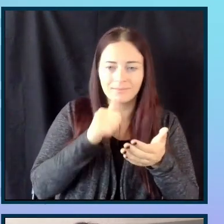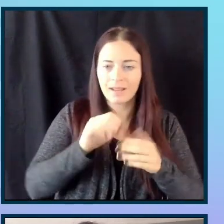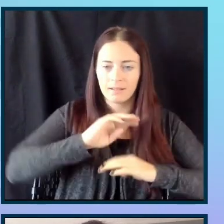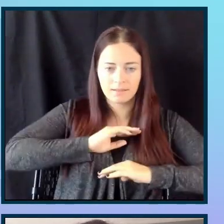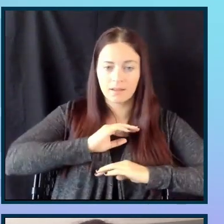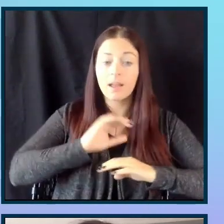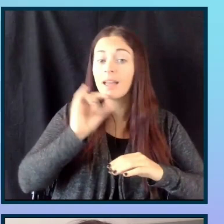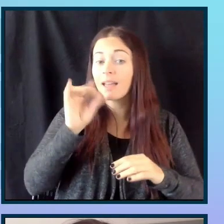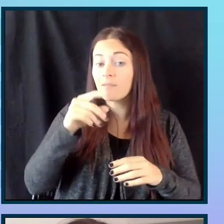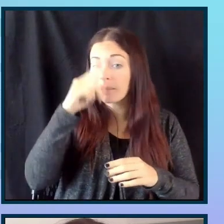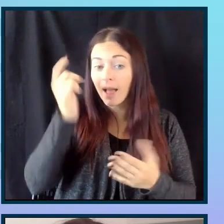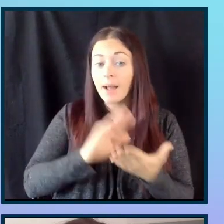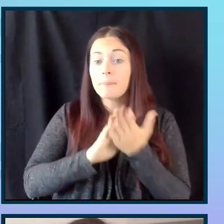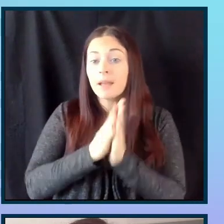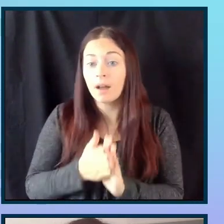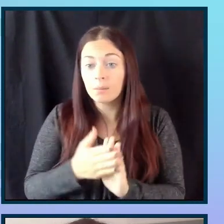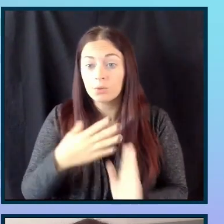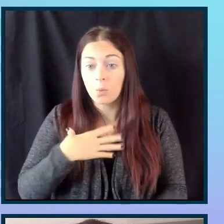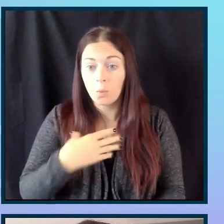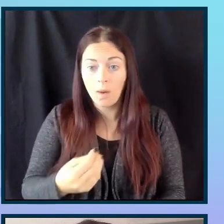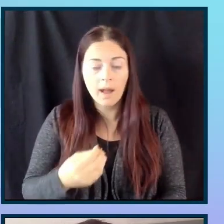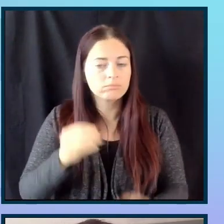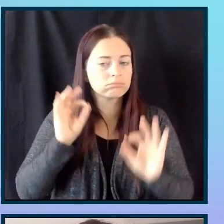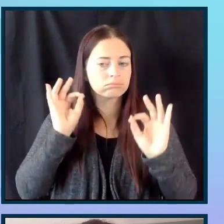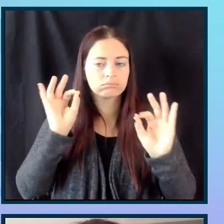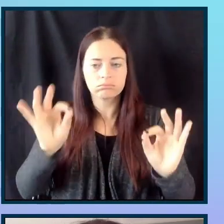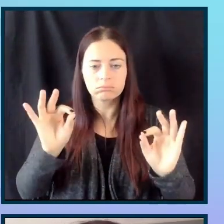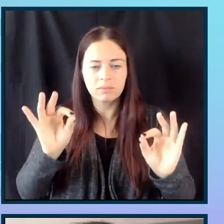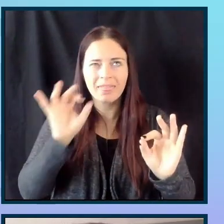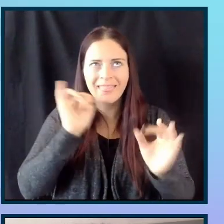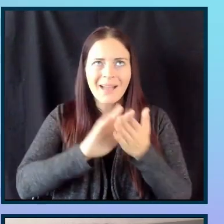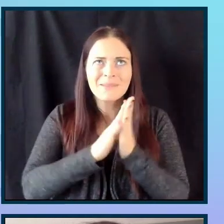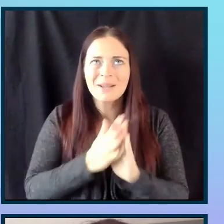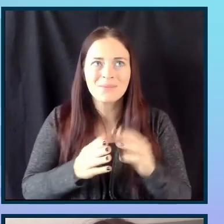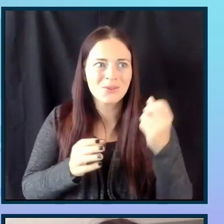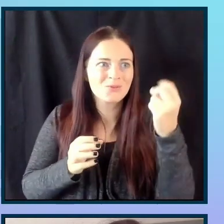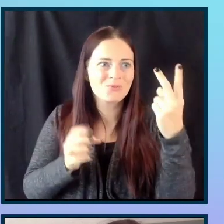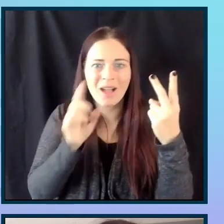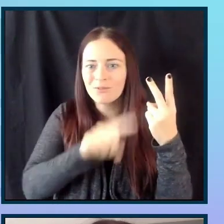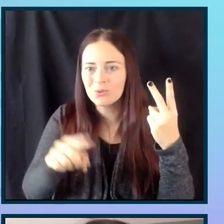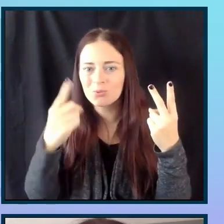that is more than enough. You'll get a 12:1 I think contrast ratio, that's fine.